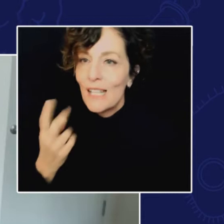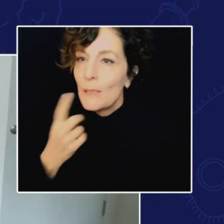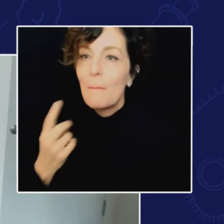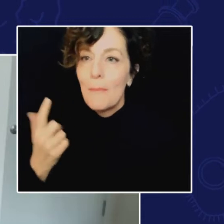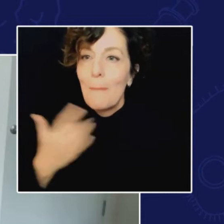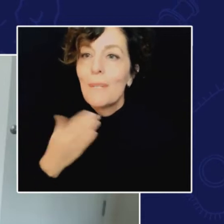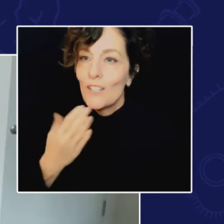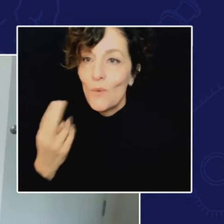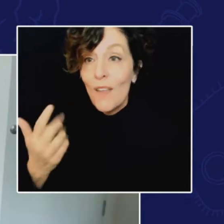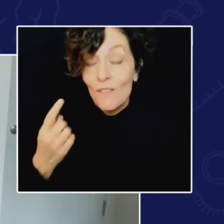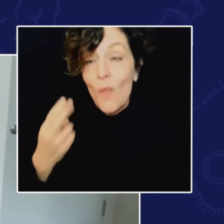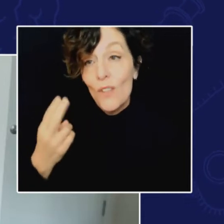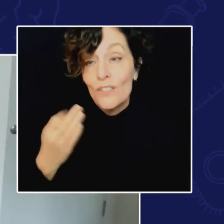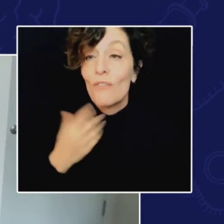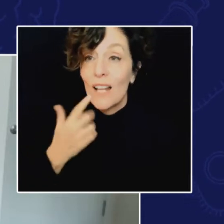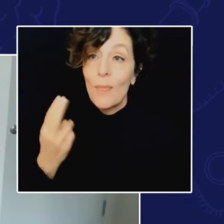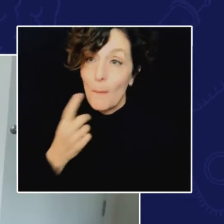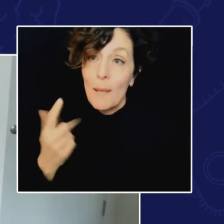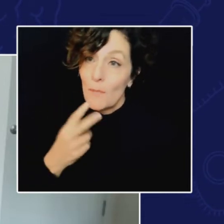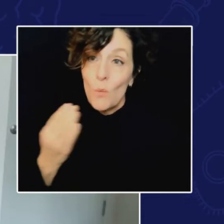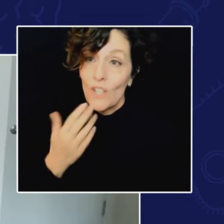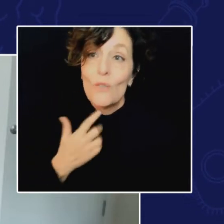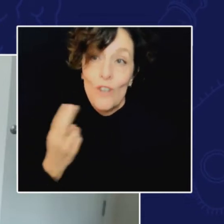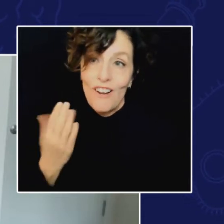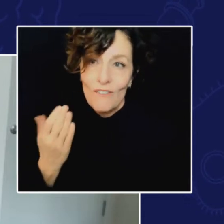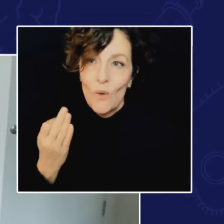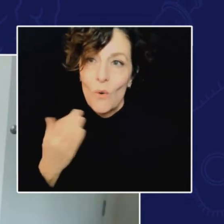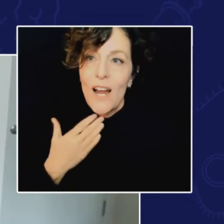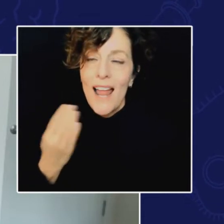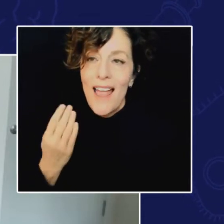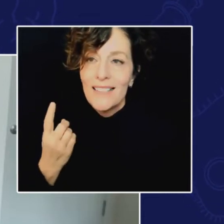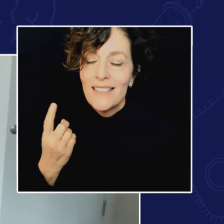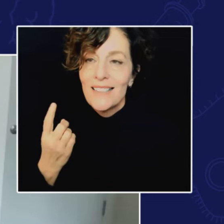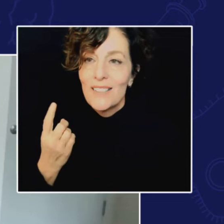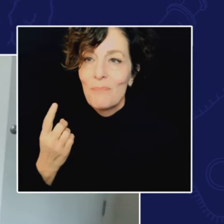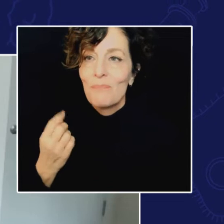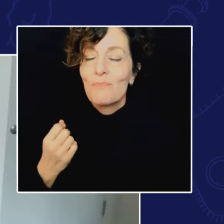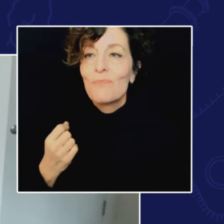the fold, and those are really the people that you want to look for. And...